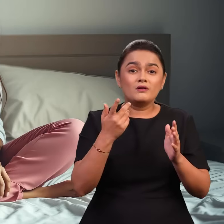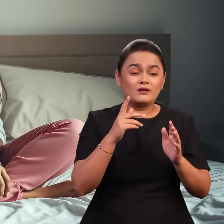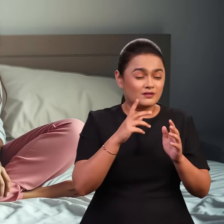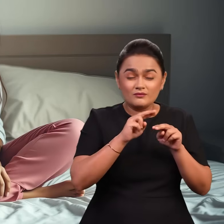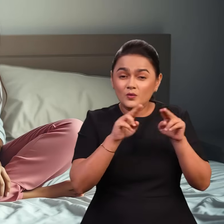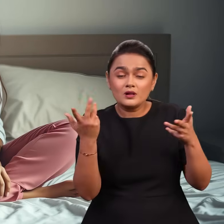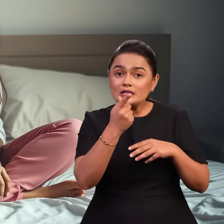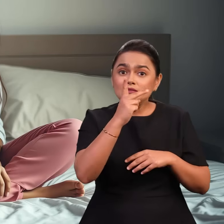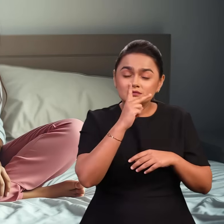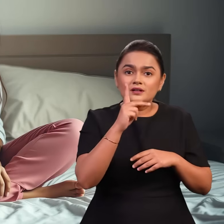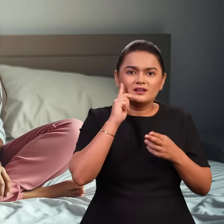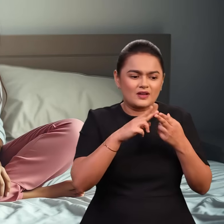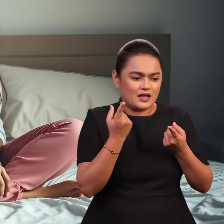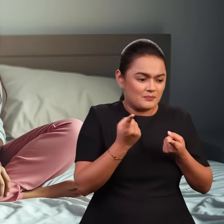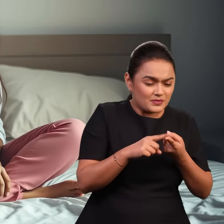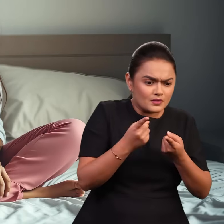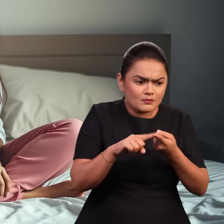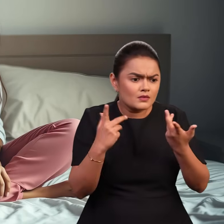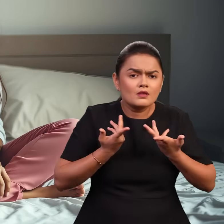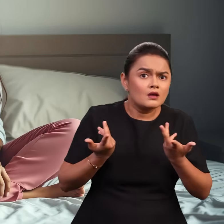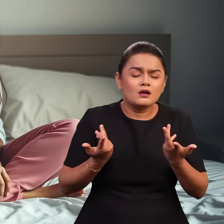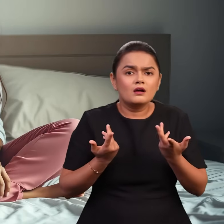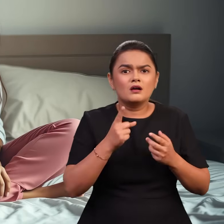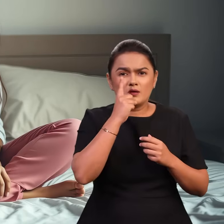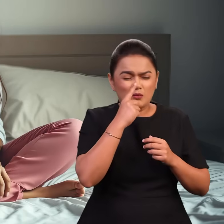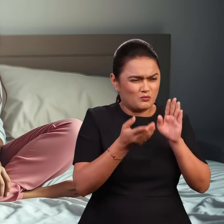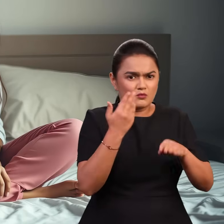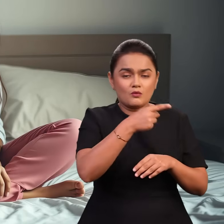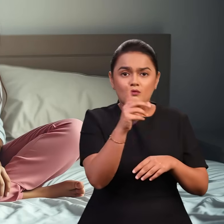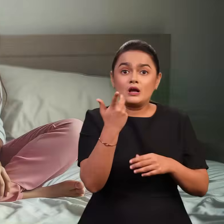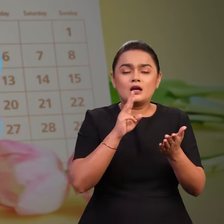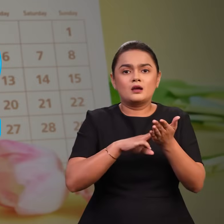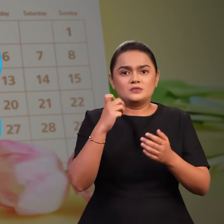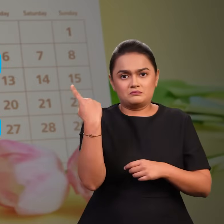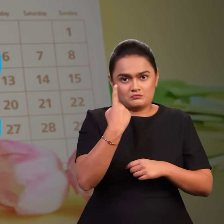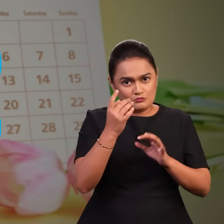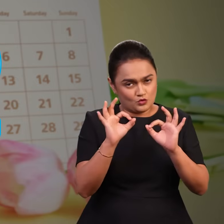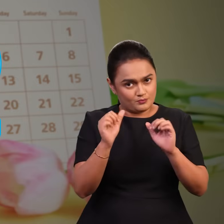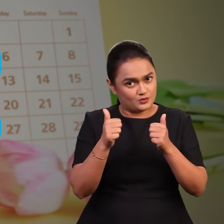All in all, lets talk about the symptoms. So typically female would have an irregular period.